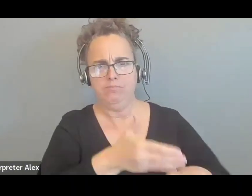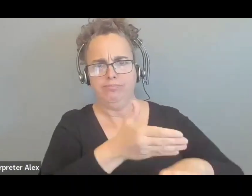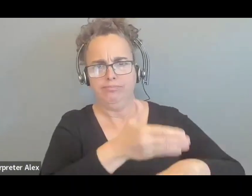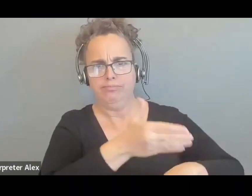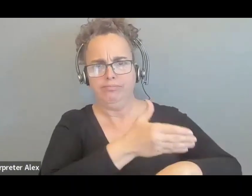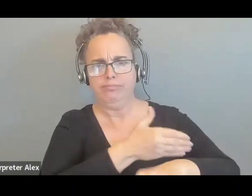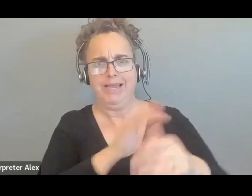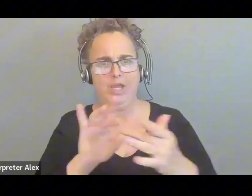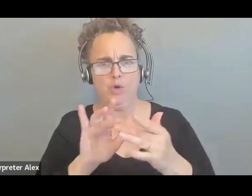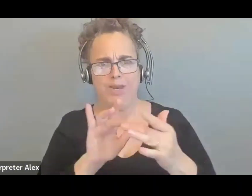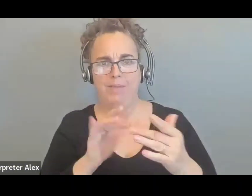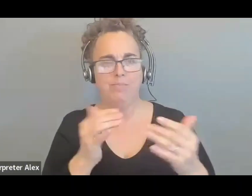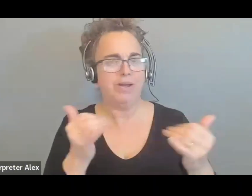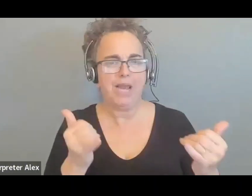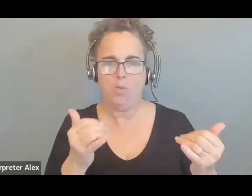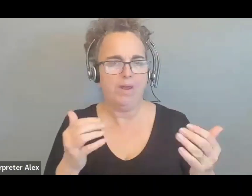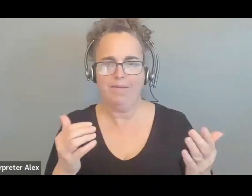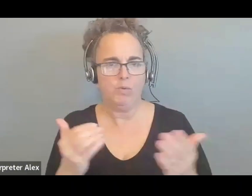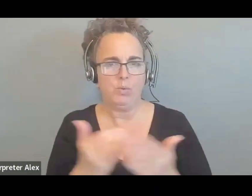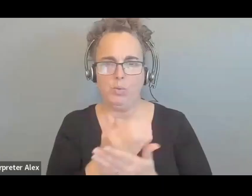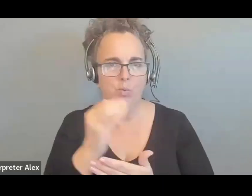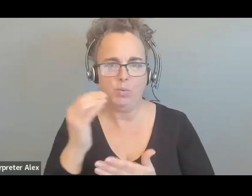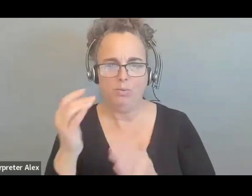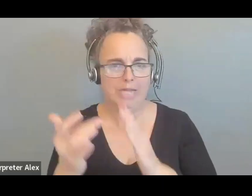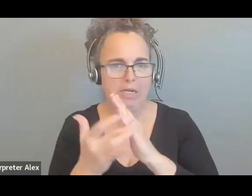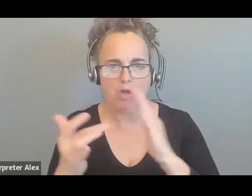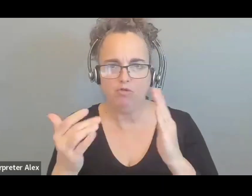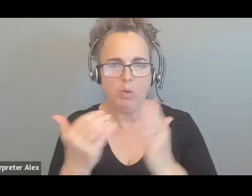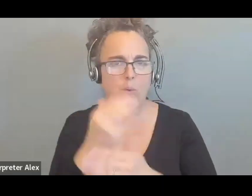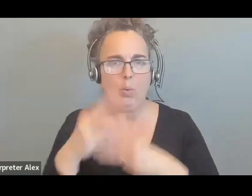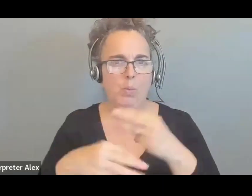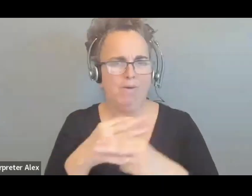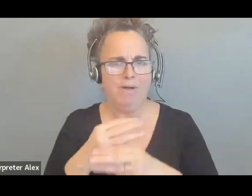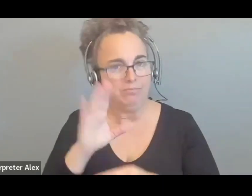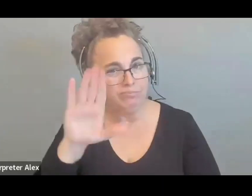of a new technology, a new world. You know, I have a 1-year-old son, the world